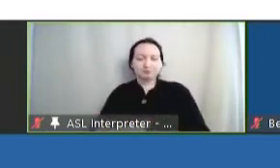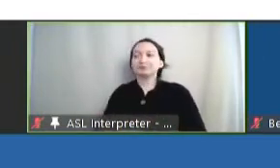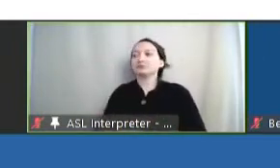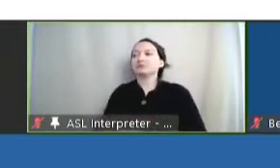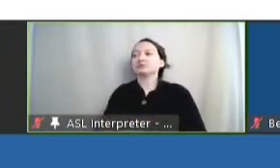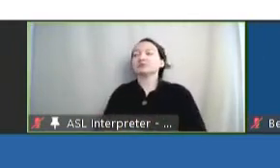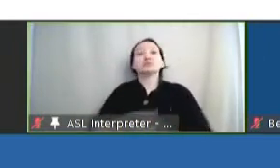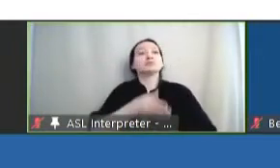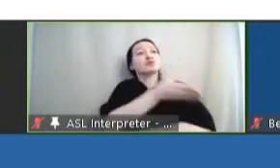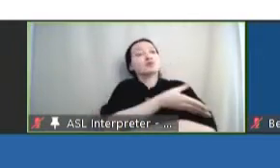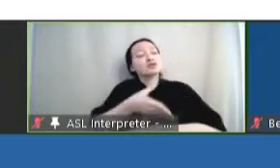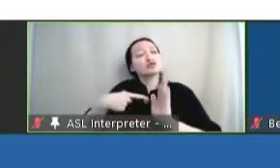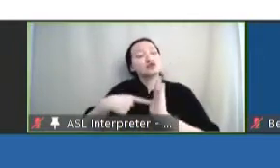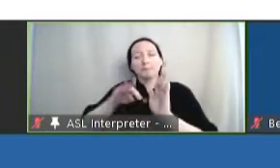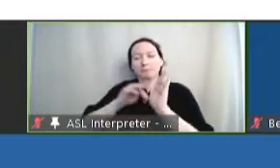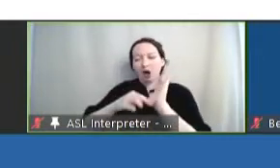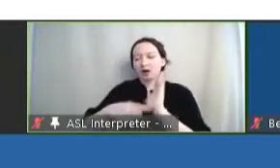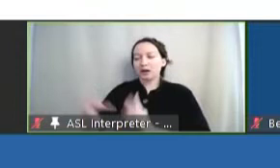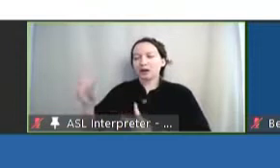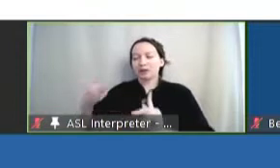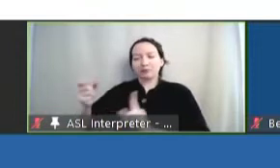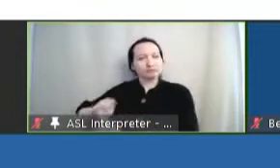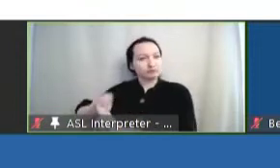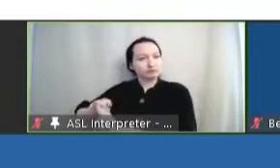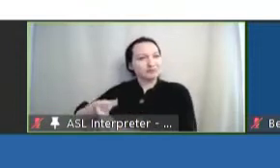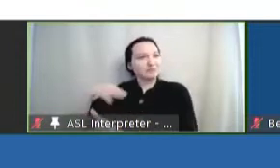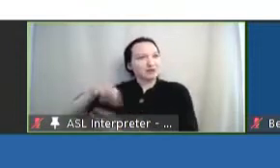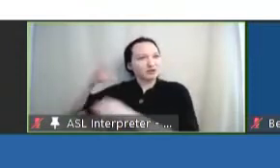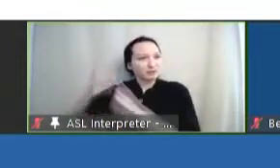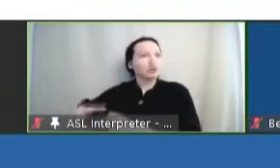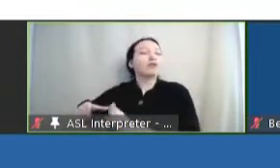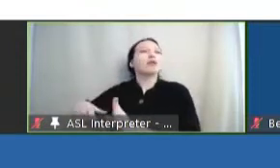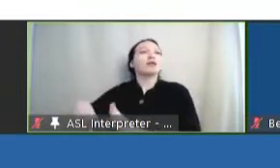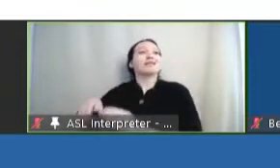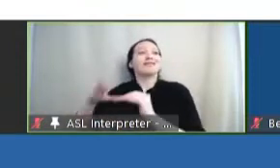model controls four beneficiary demographic characteristics and underlying comorbidities.